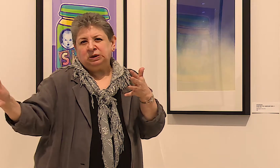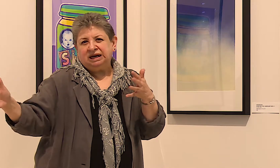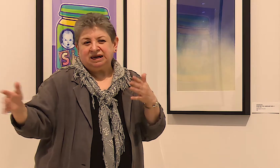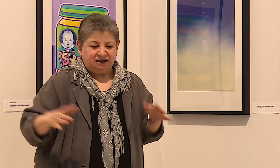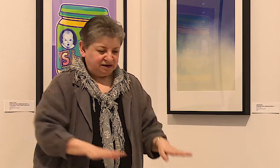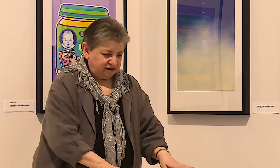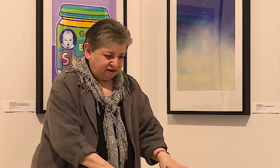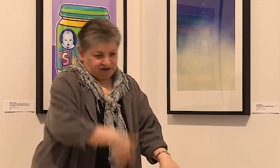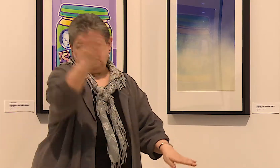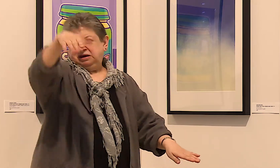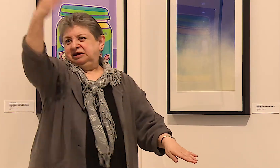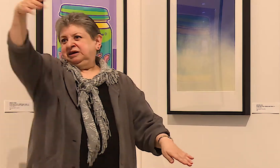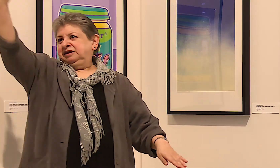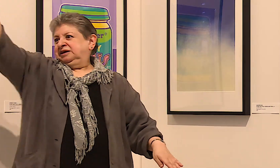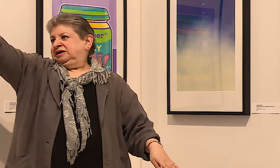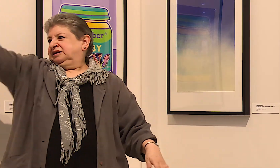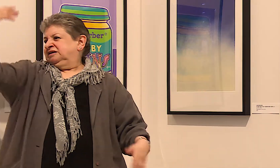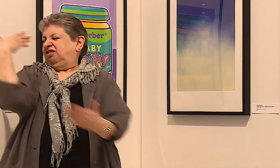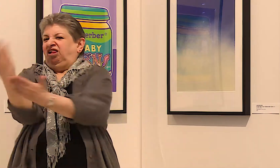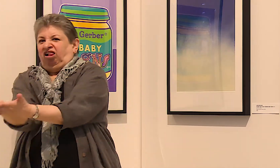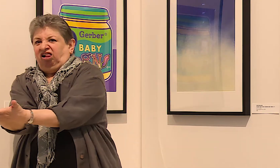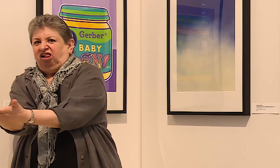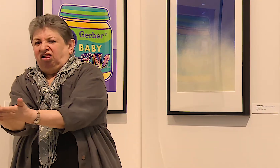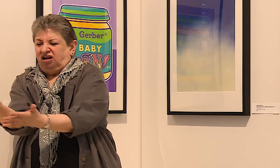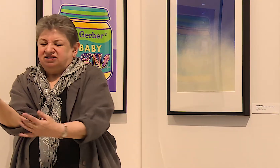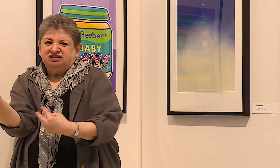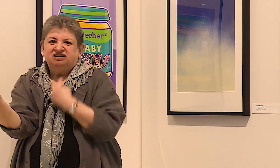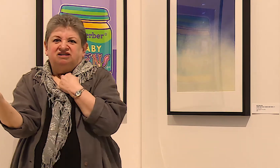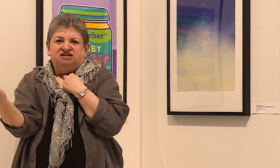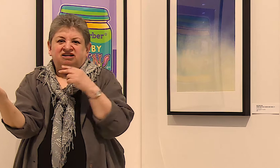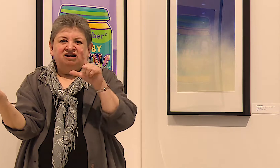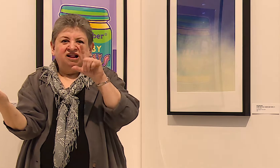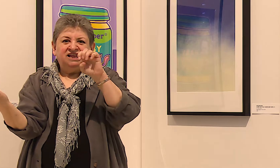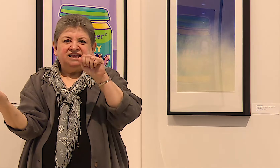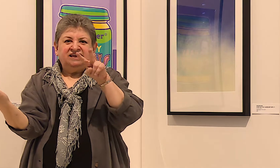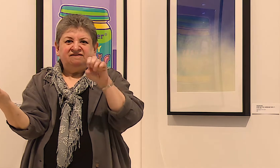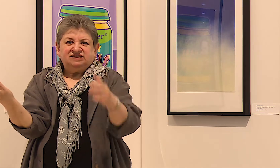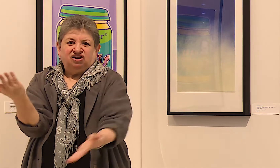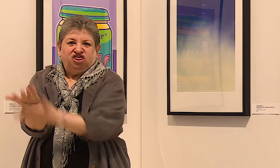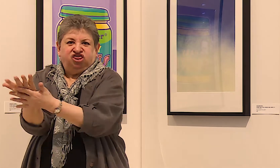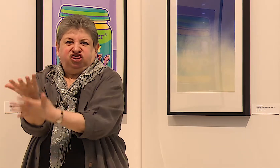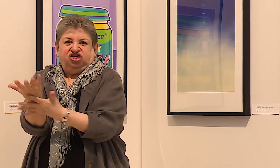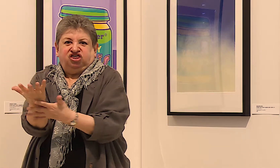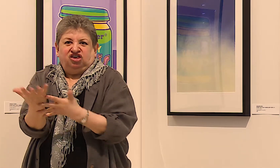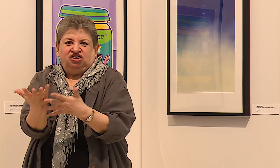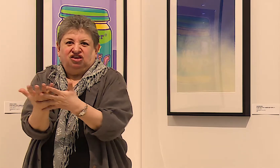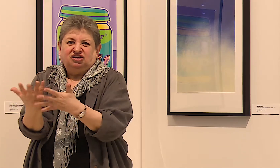One day, it was a bit windy, and one of my pieces went flying, and it landed in a bunch of leaves,